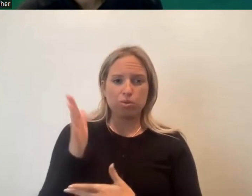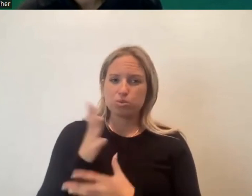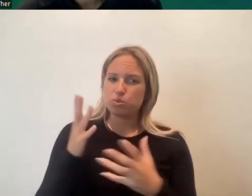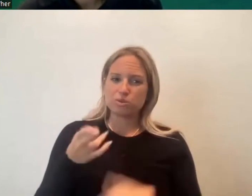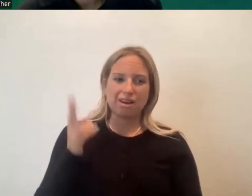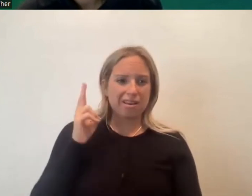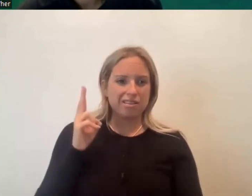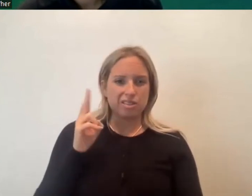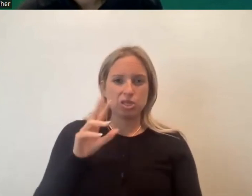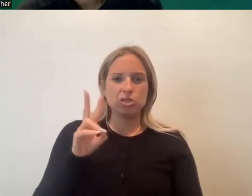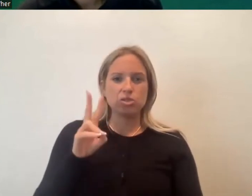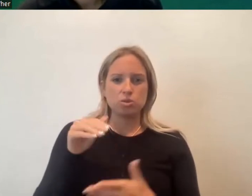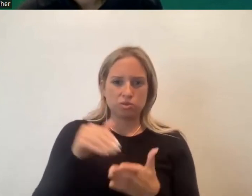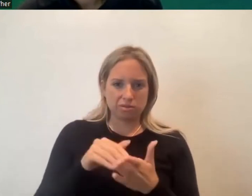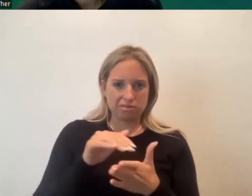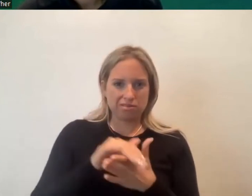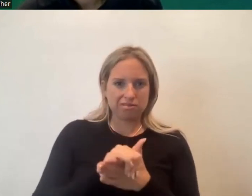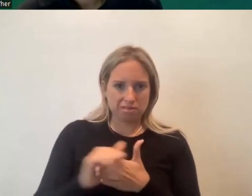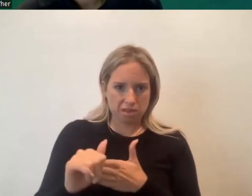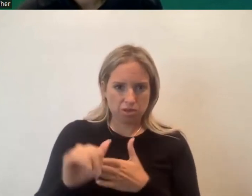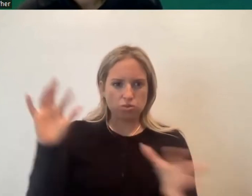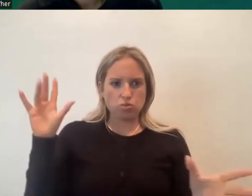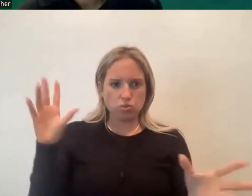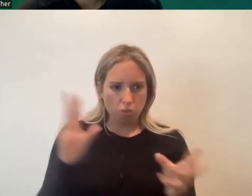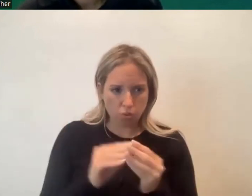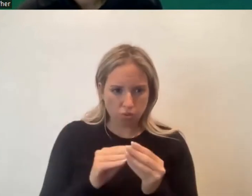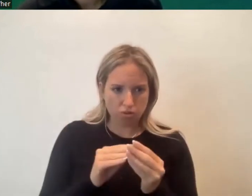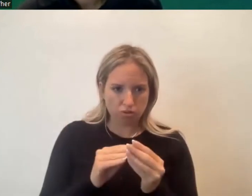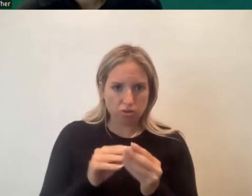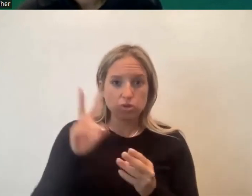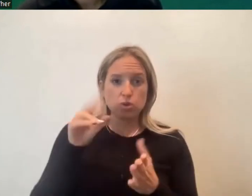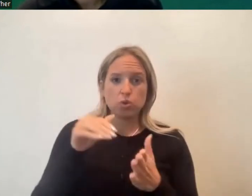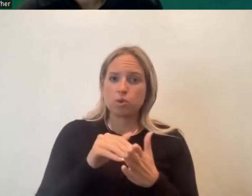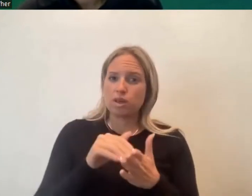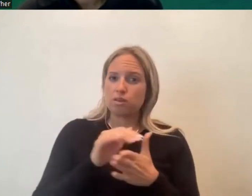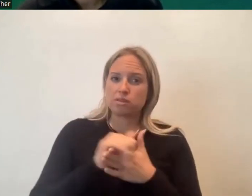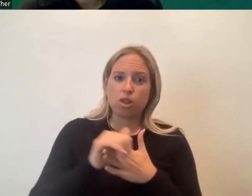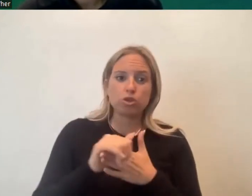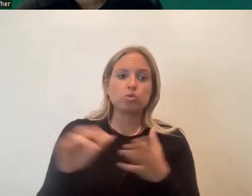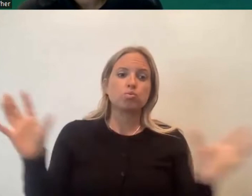So $2,000 total accountable resources is your limit.